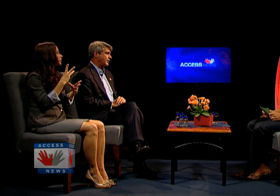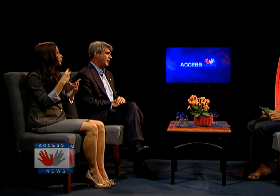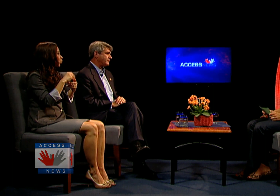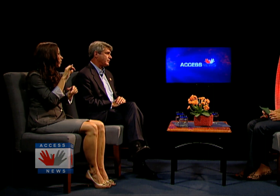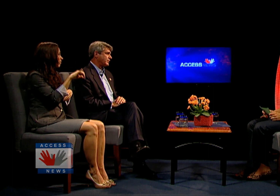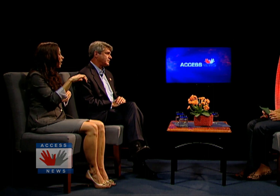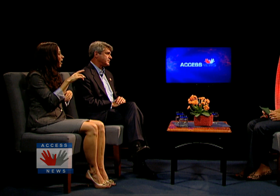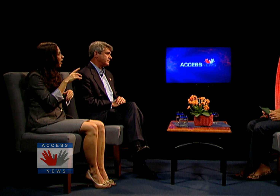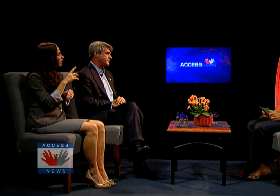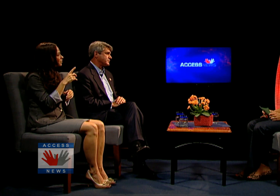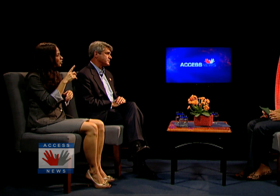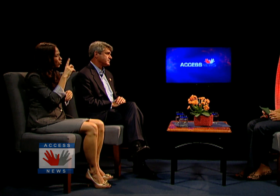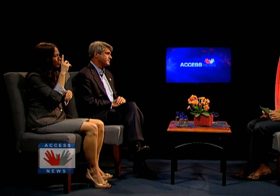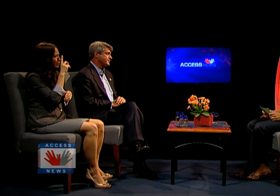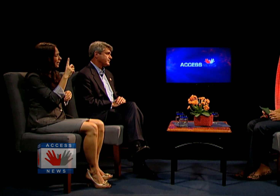OUT OF THEIR ELECTED OFFICIALS.